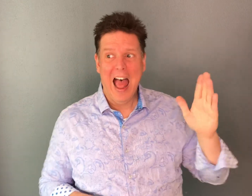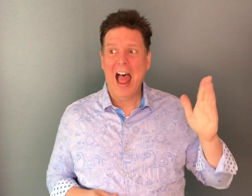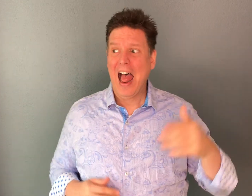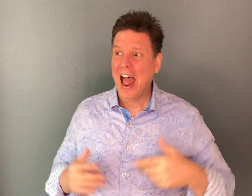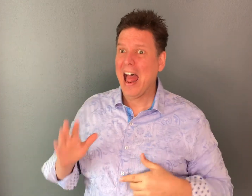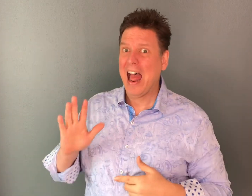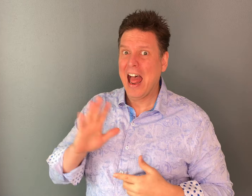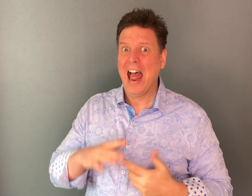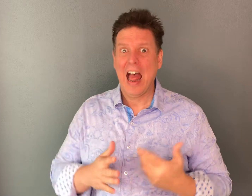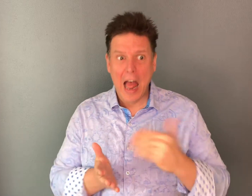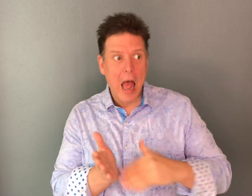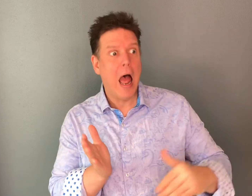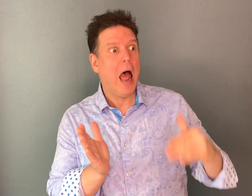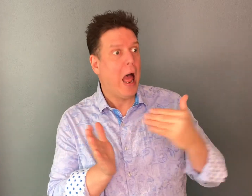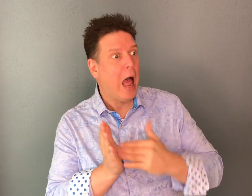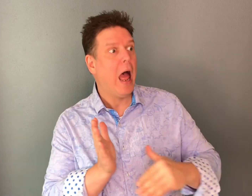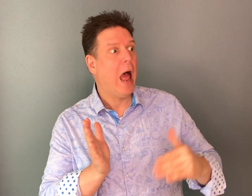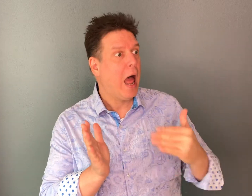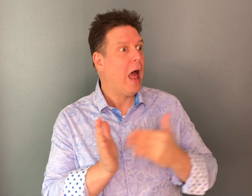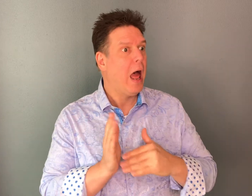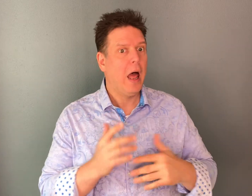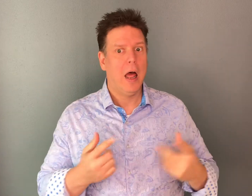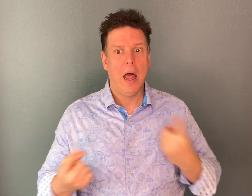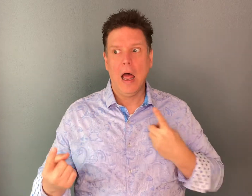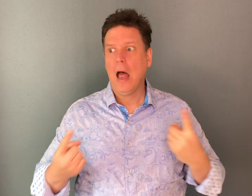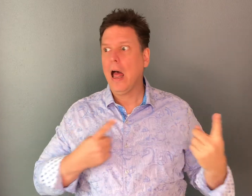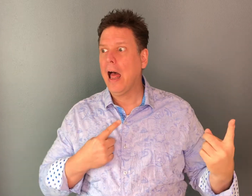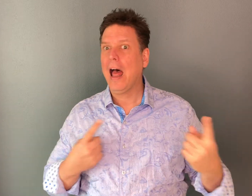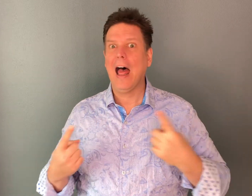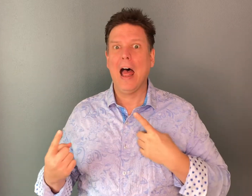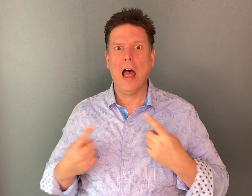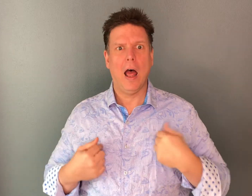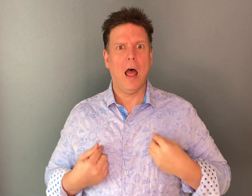you doing birthday boy!" and they kept saying this over and over again and it